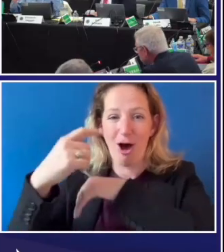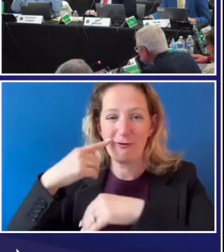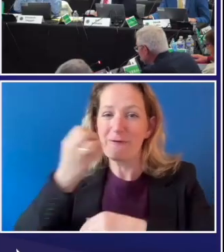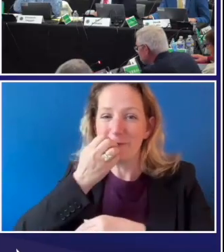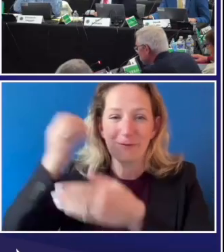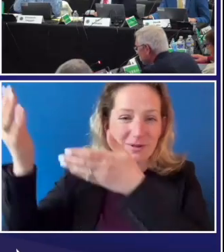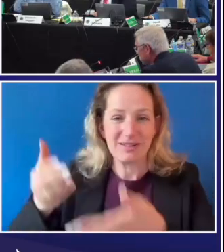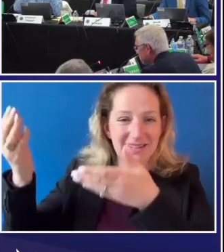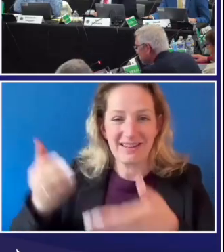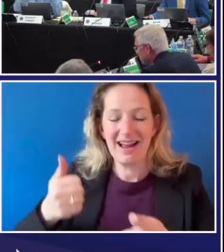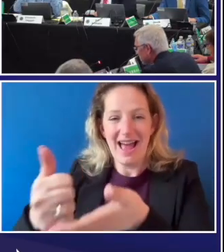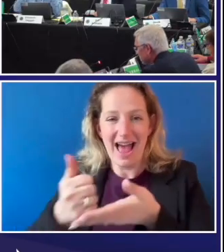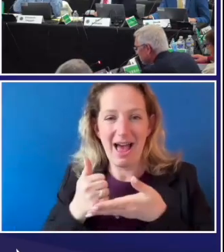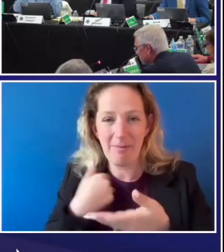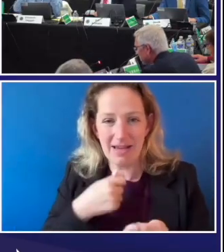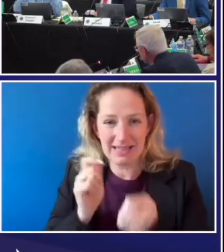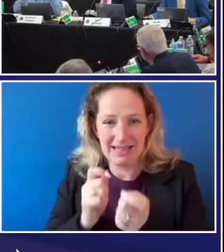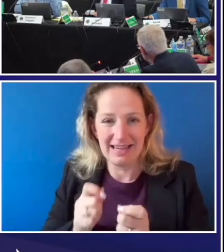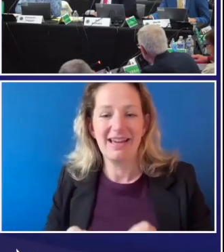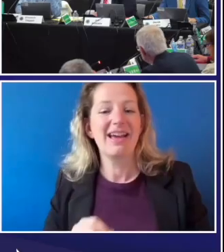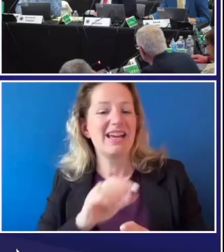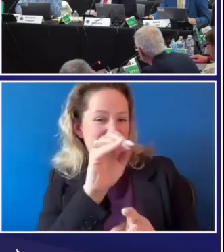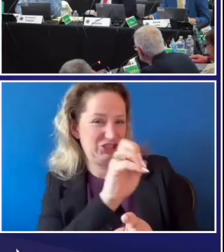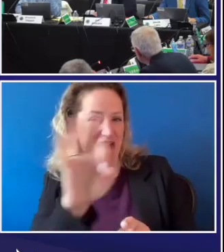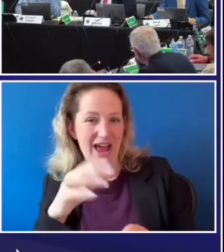Jeff, I've edited journals and in the past, I've paid my dues. Thank you.